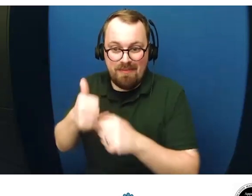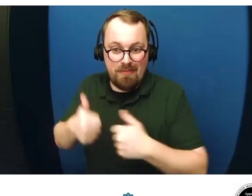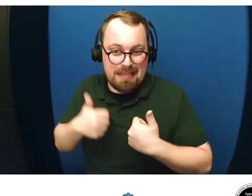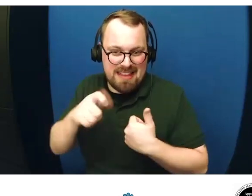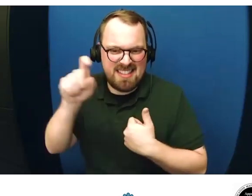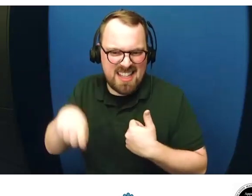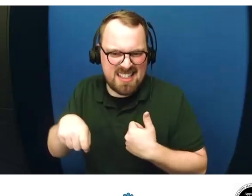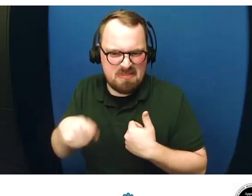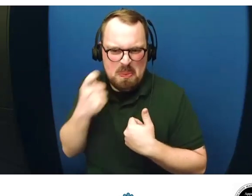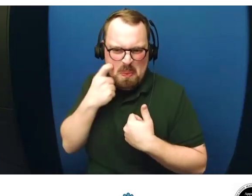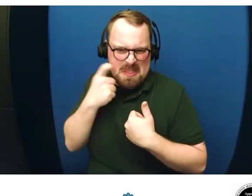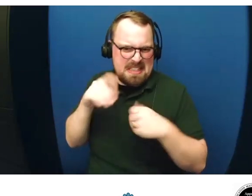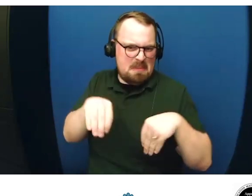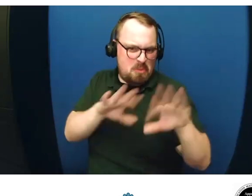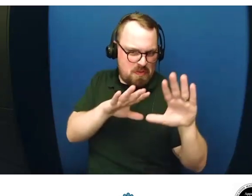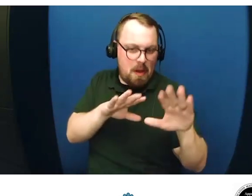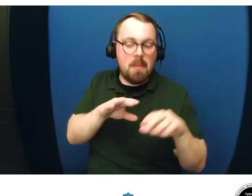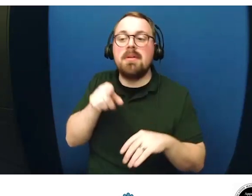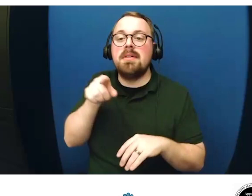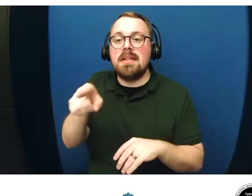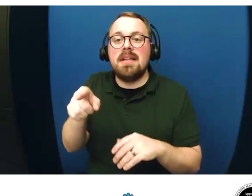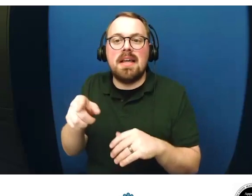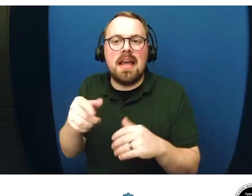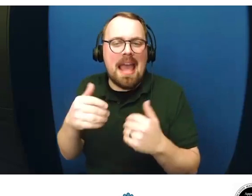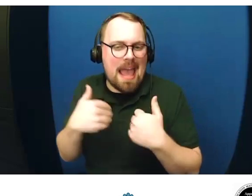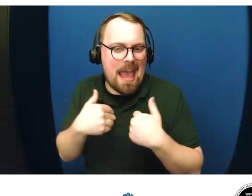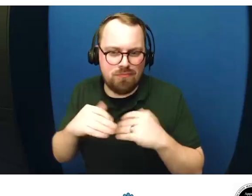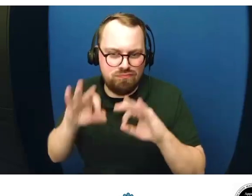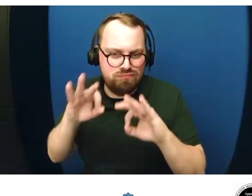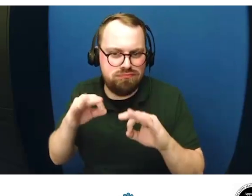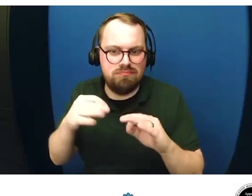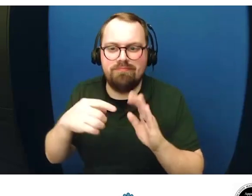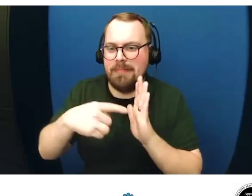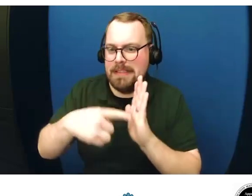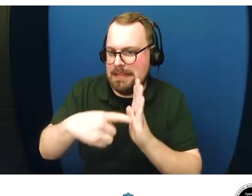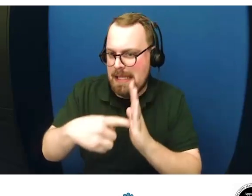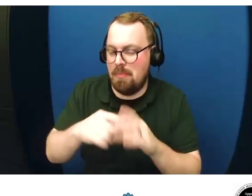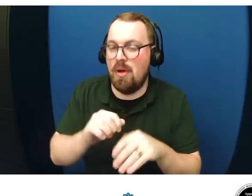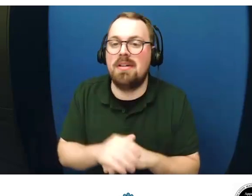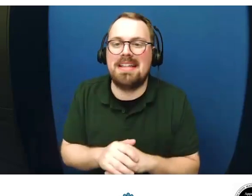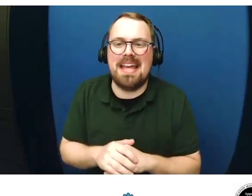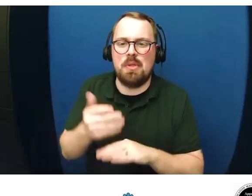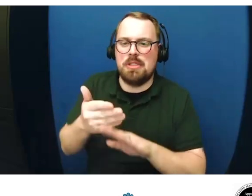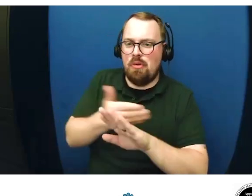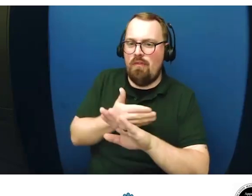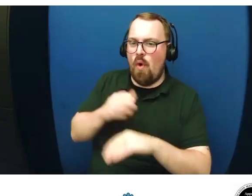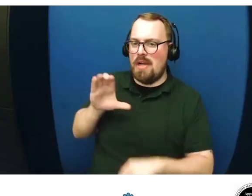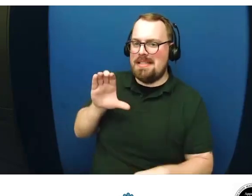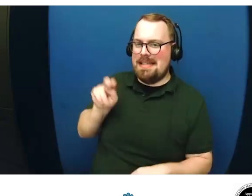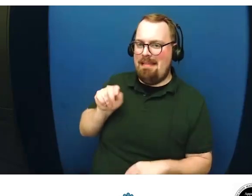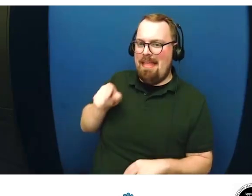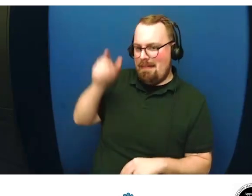while–he's moved out of state now–but he always gave this example. It was before CoNavigators existed, but he gave